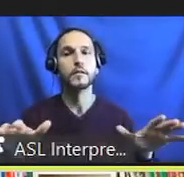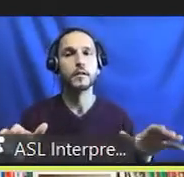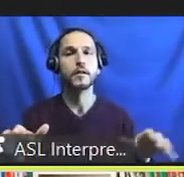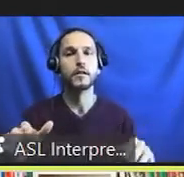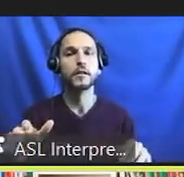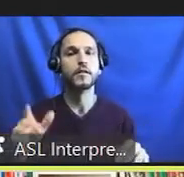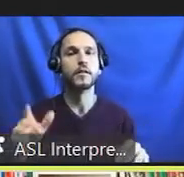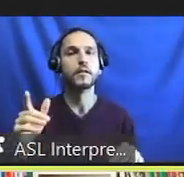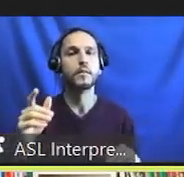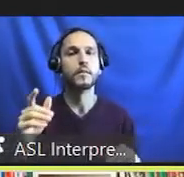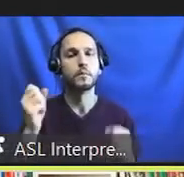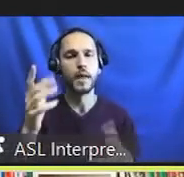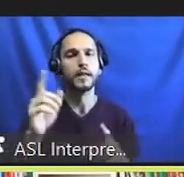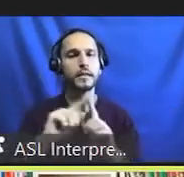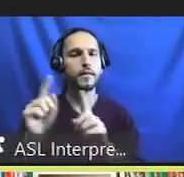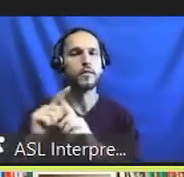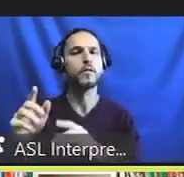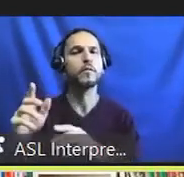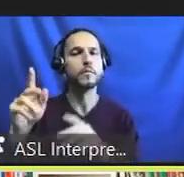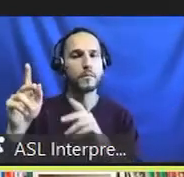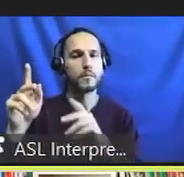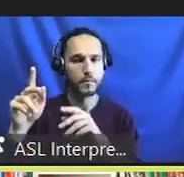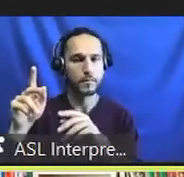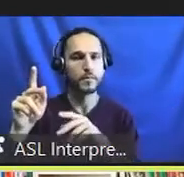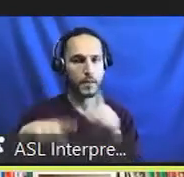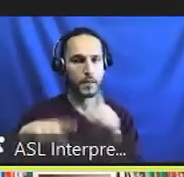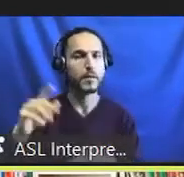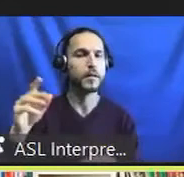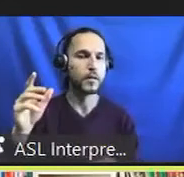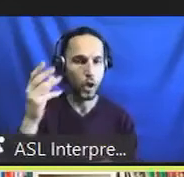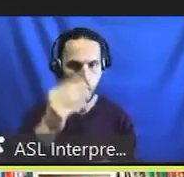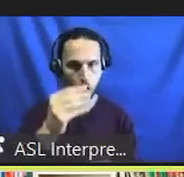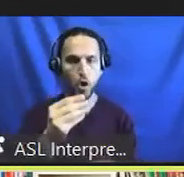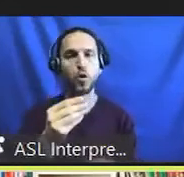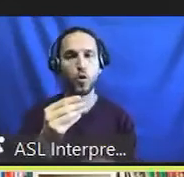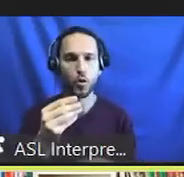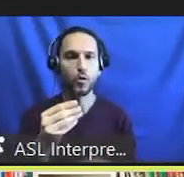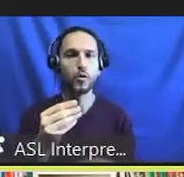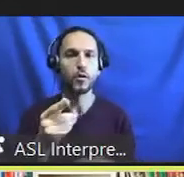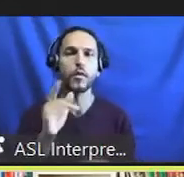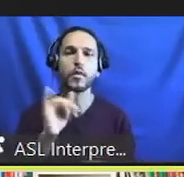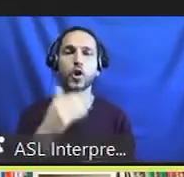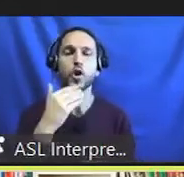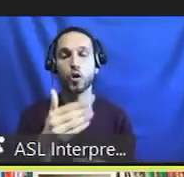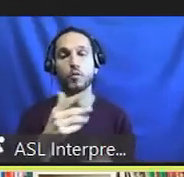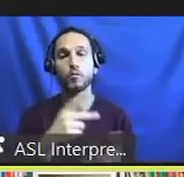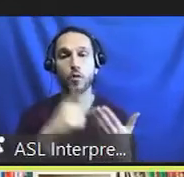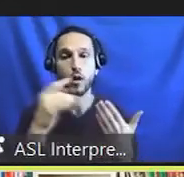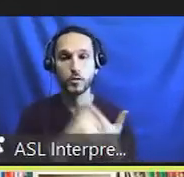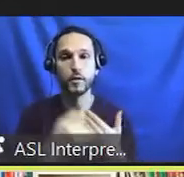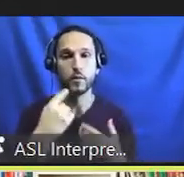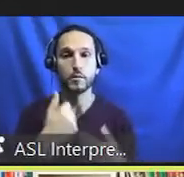candidates almost instantaneously, which was an exciting project for me and my team.